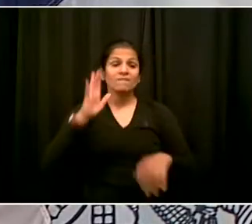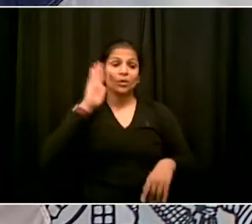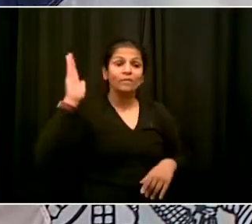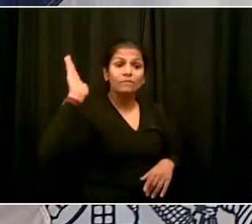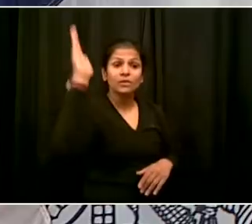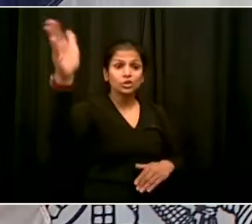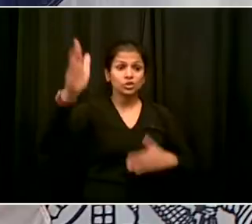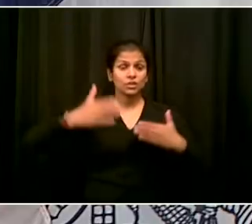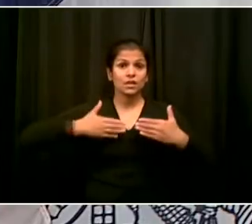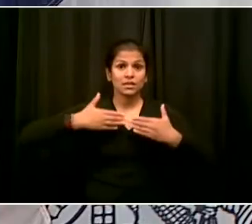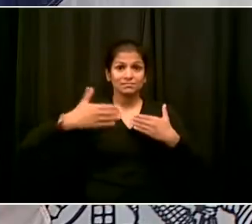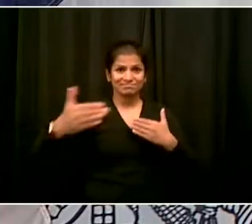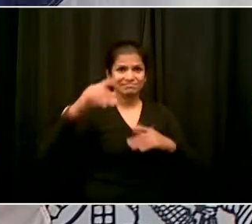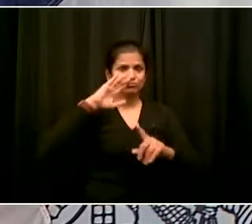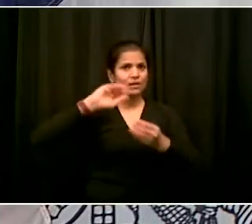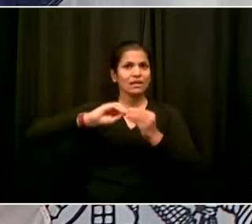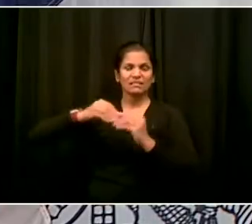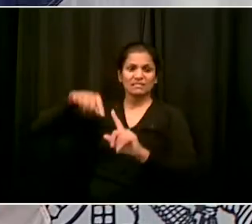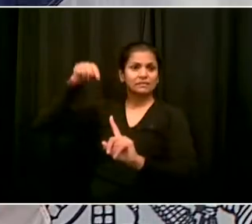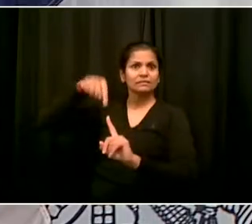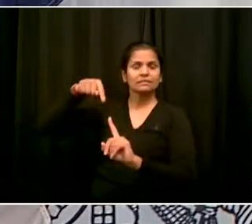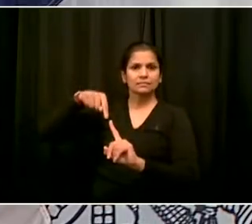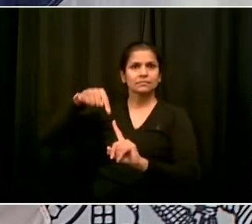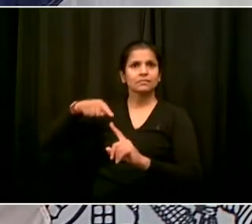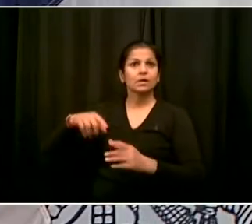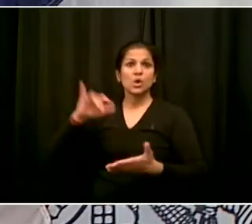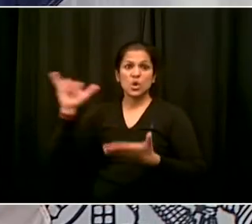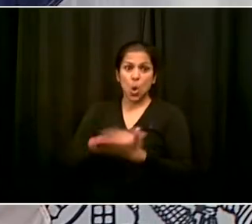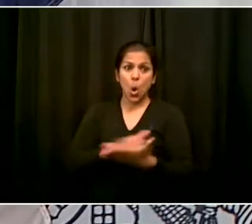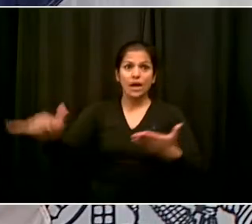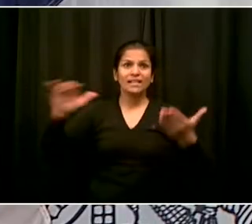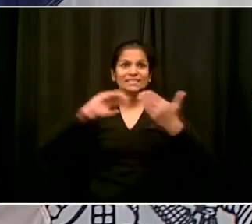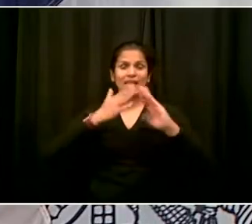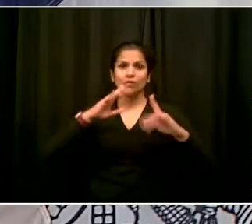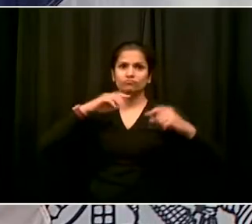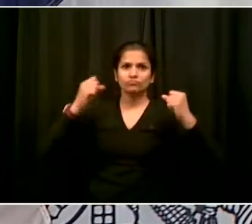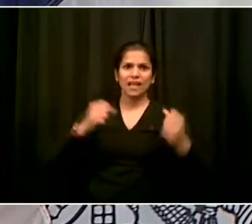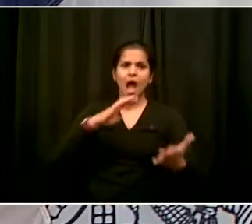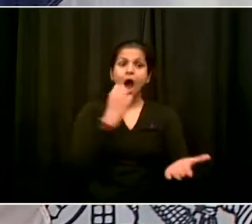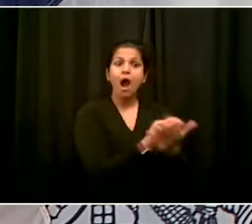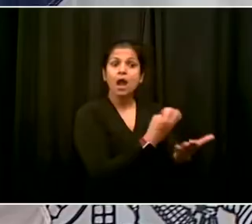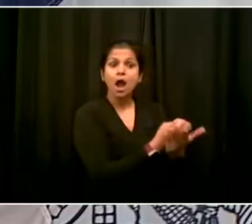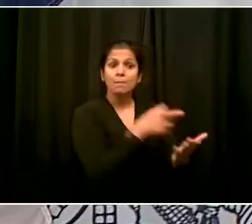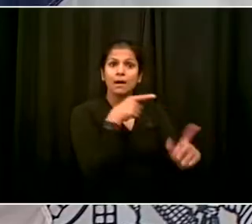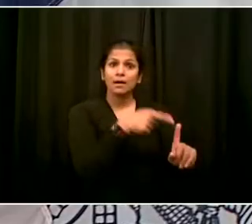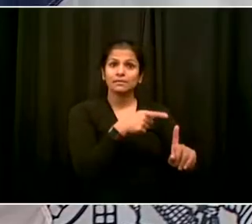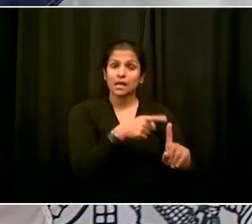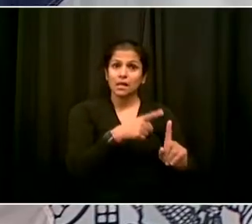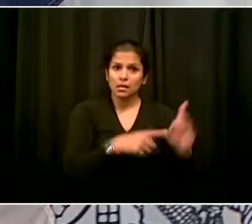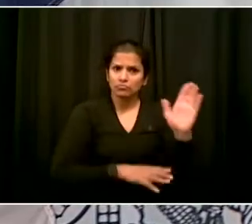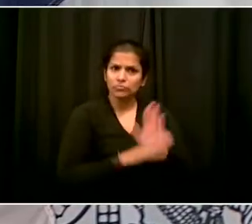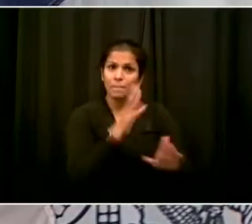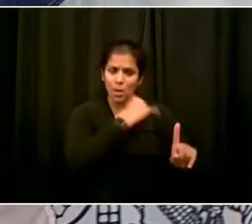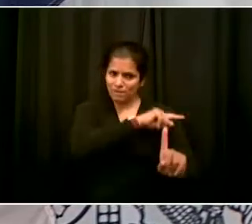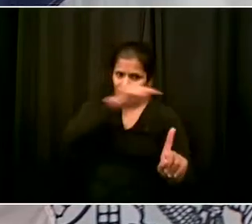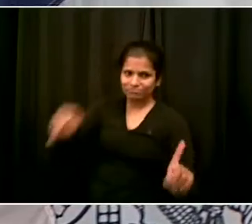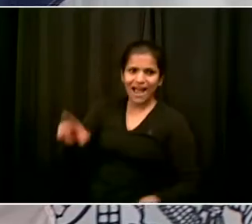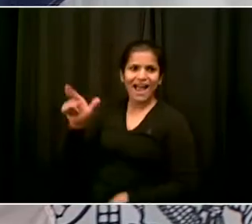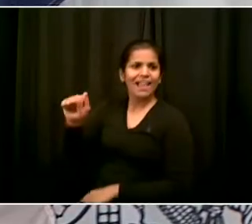CRUCIAL TO OUR FUTURE. IT'S GOING TO BE CRUCIAL TO OUR ABILITY TO PROTECT PEOPLE. IT'S SO IMPORTANT TO THE